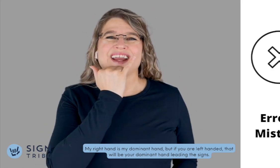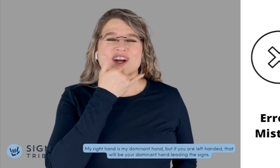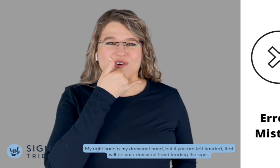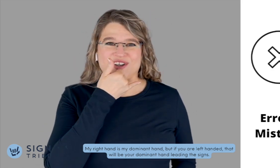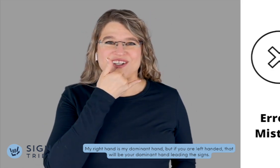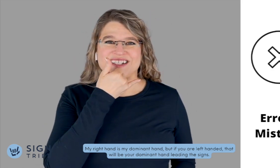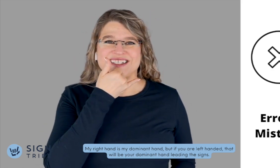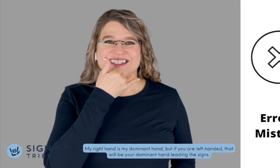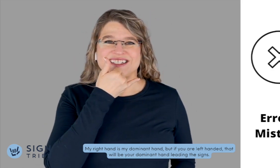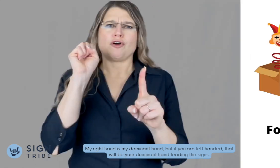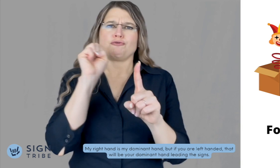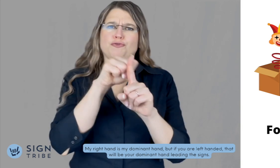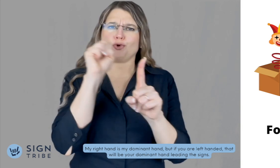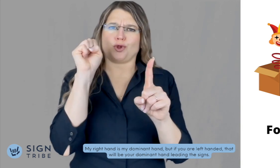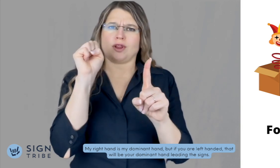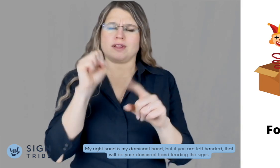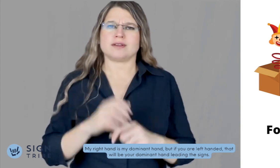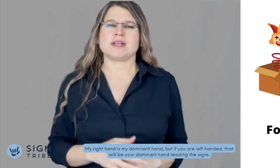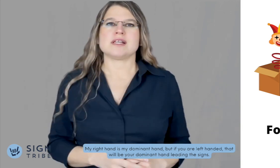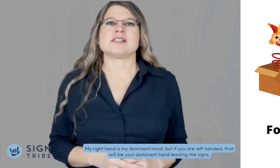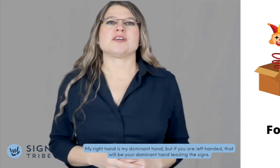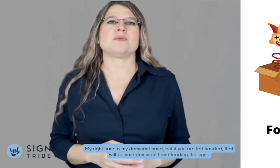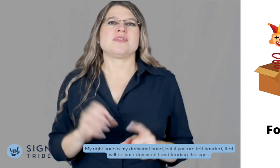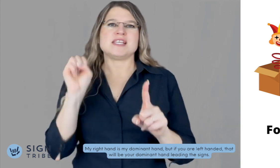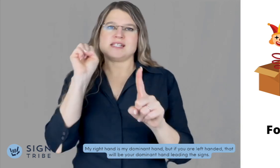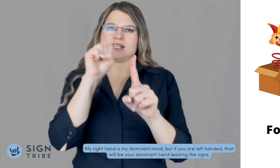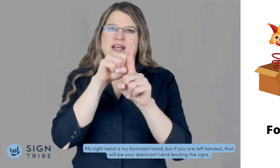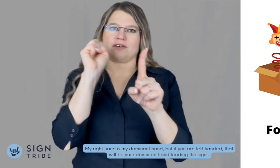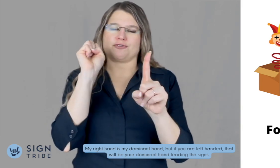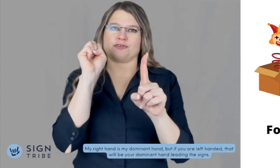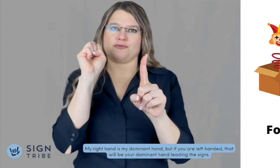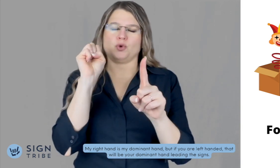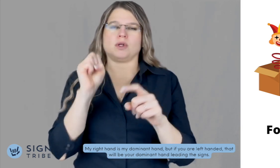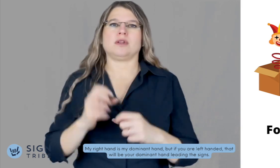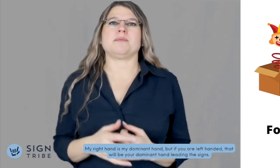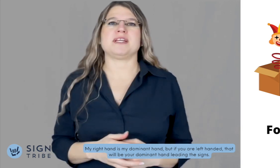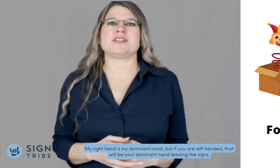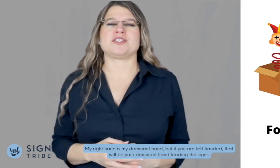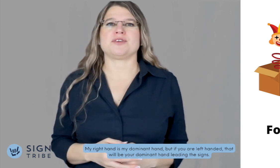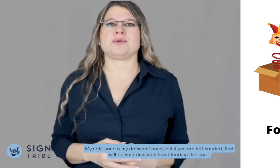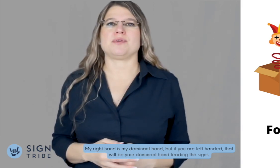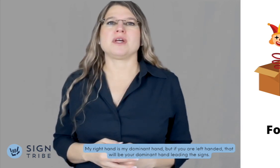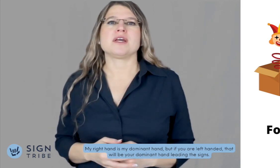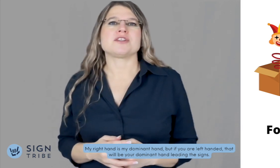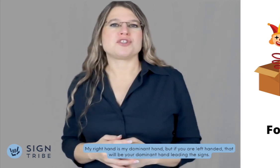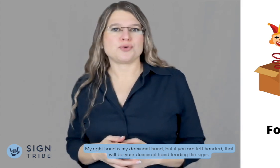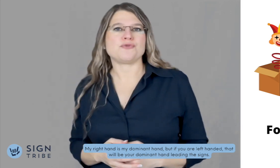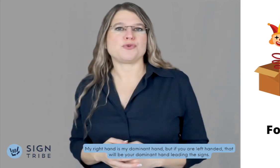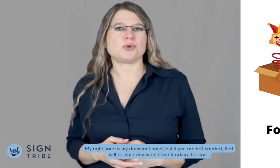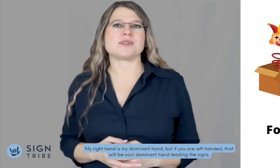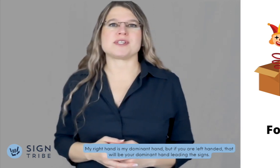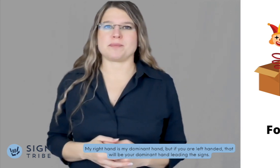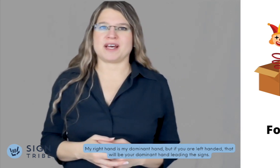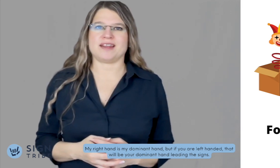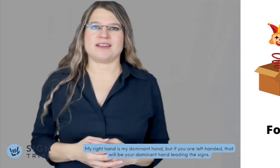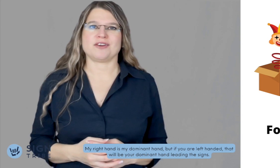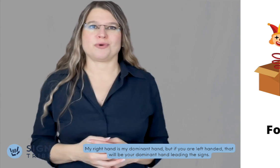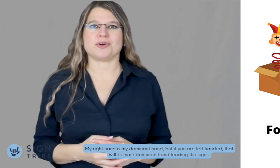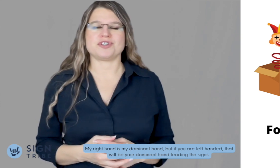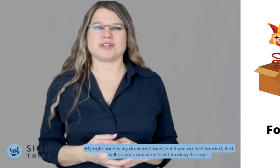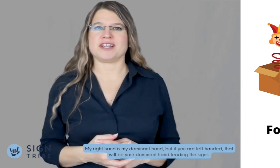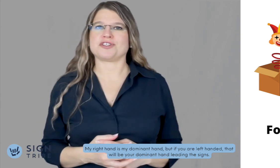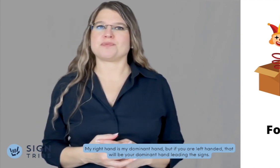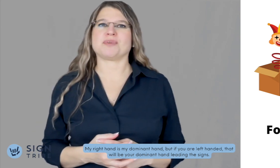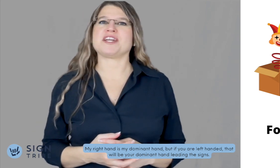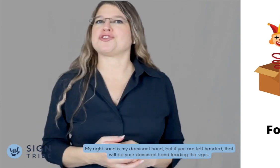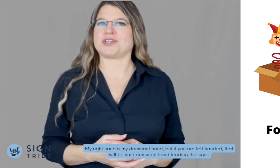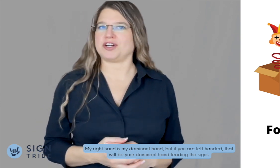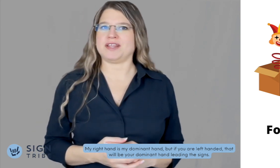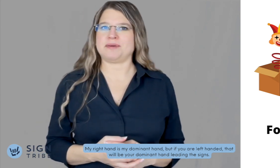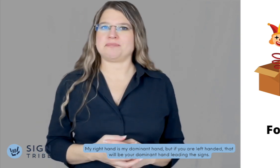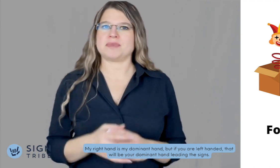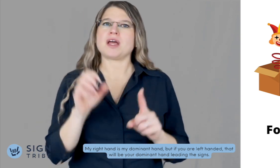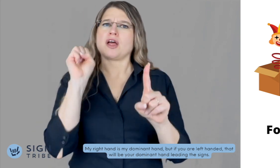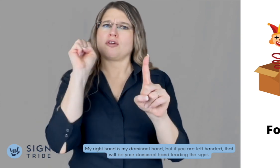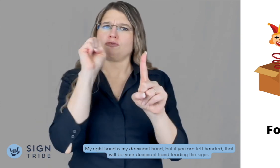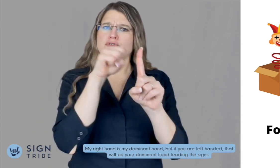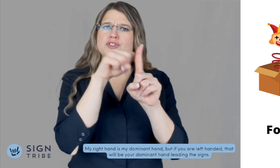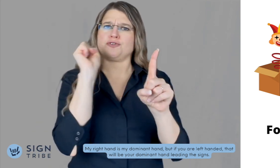Error. Fool. So this sign for fool means to, to fool somebody or to like play a trick on them. To